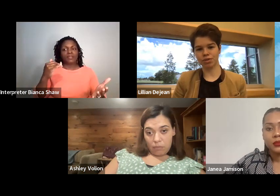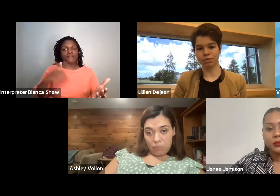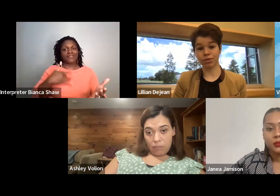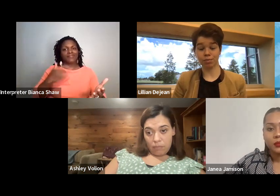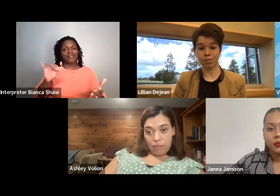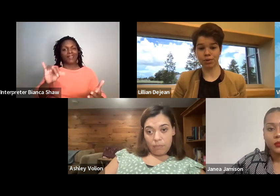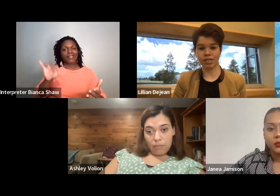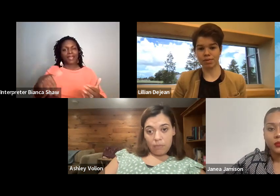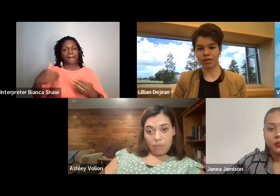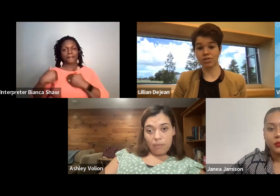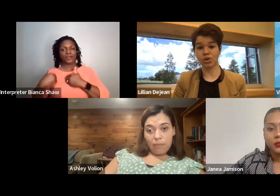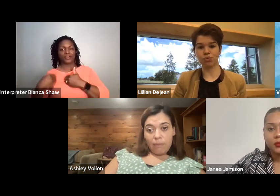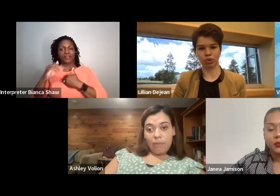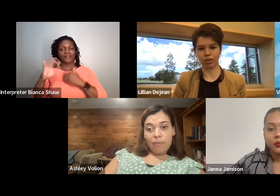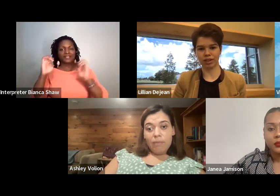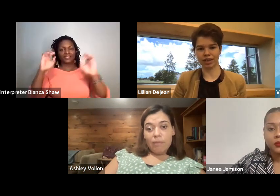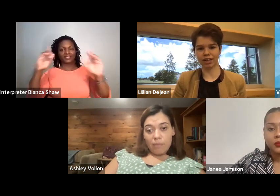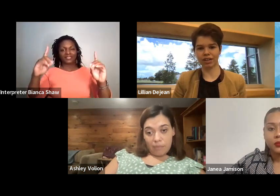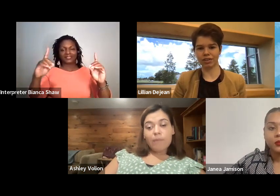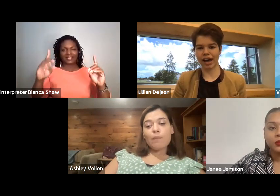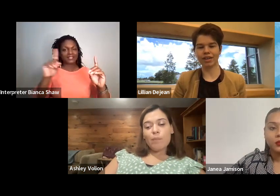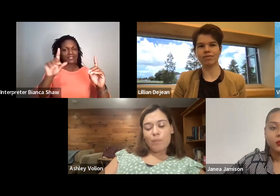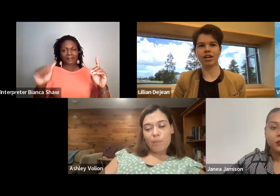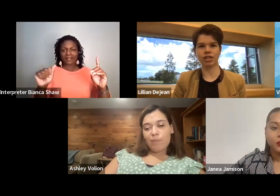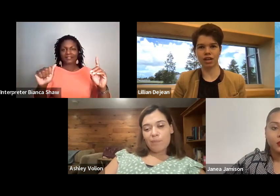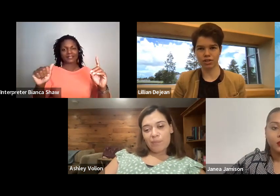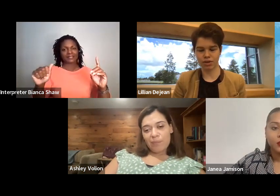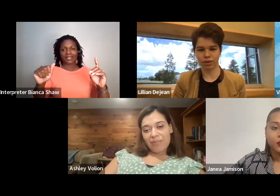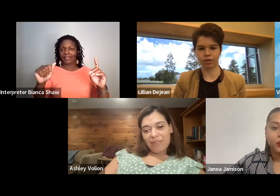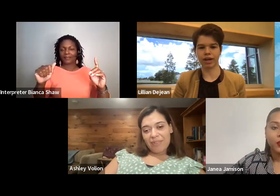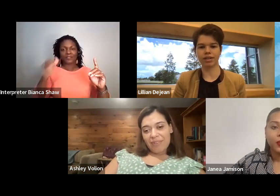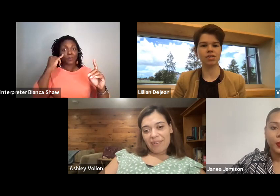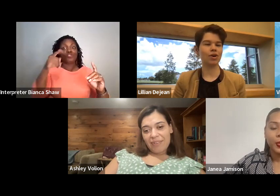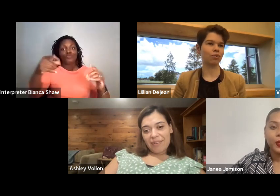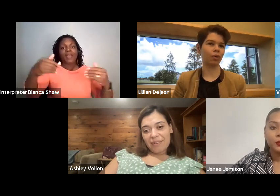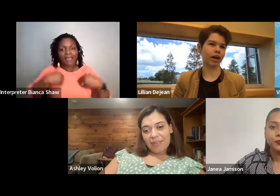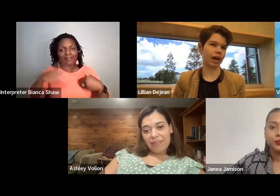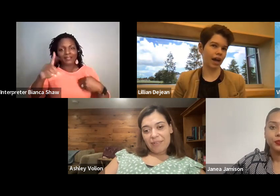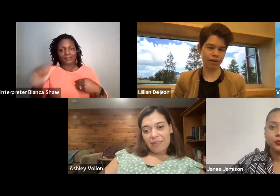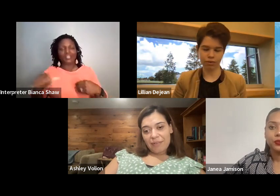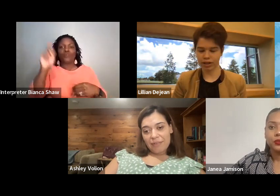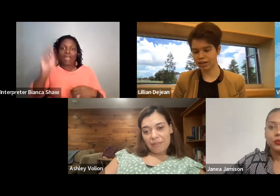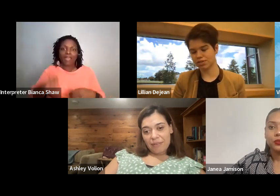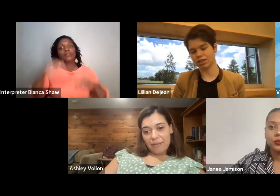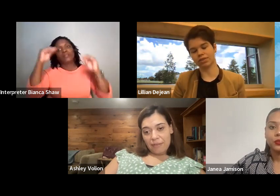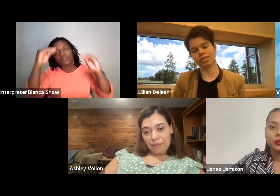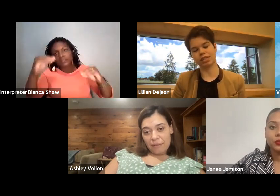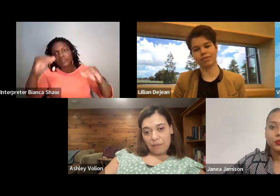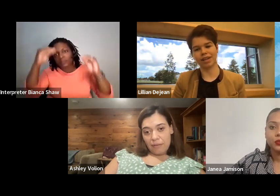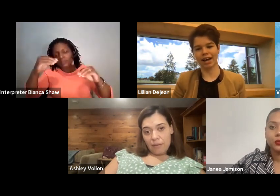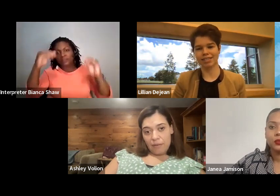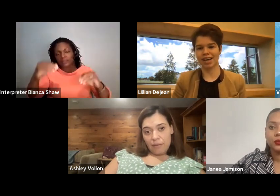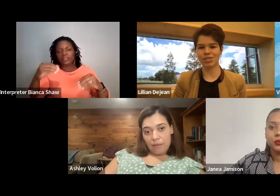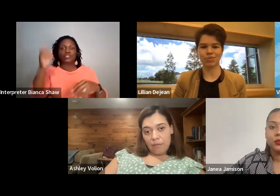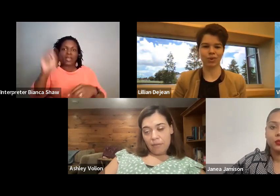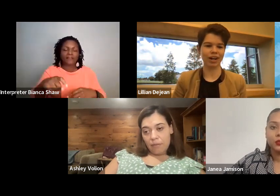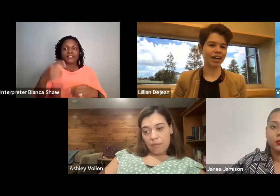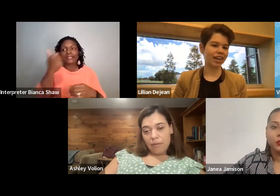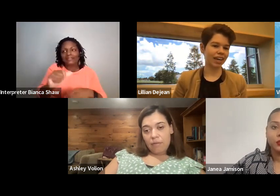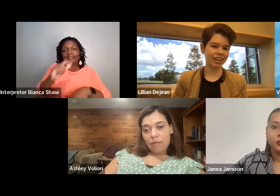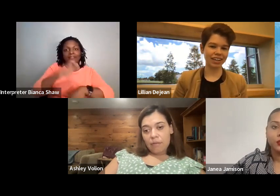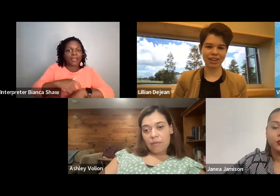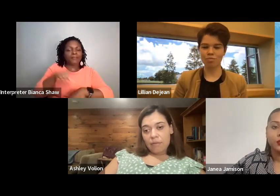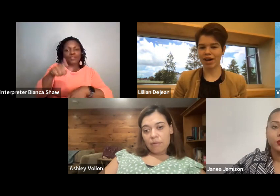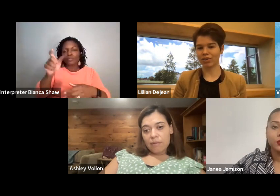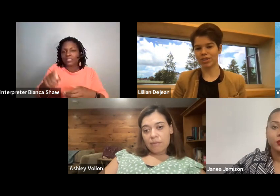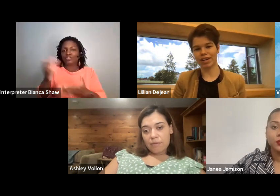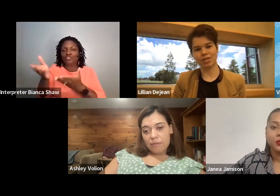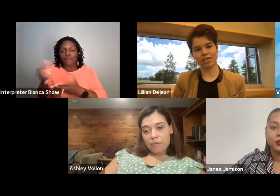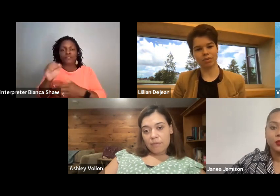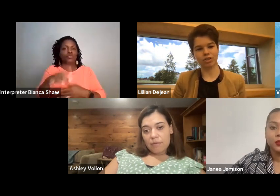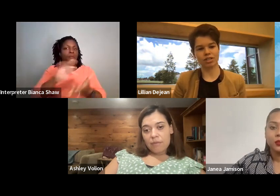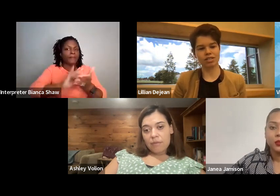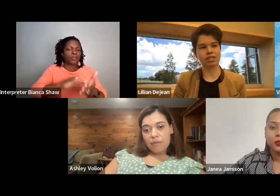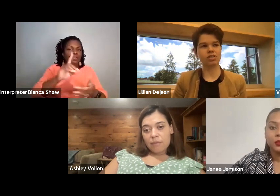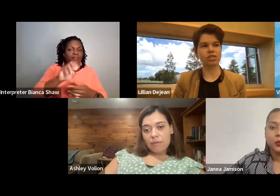falls on people with disabilities. so frequently you know you're. You have to educate yourself on your rights for every service that you have to access for any you know, medical device you have to purchase.